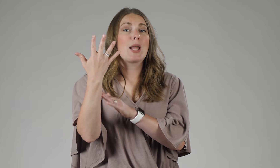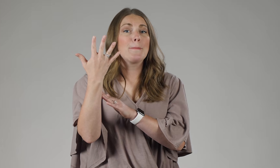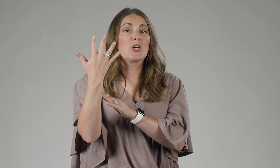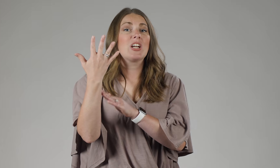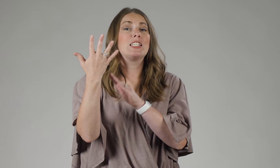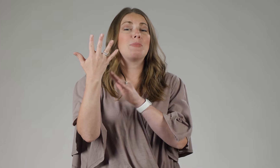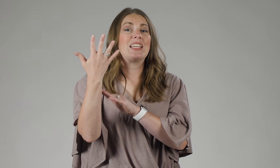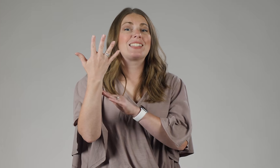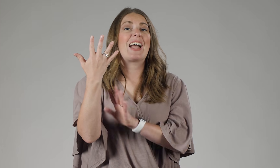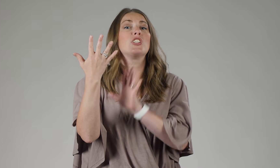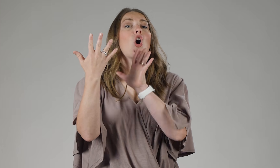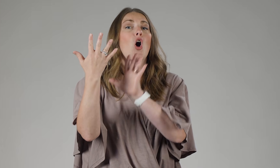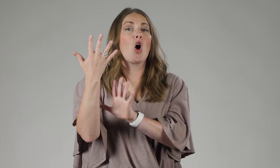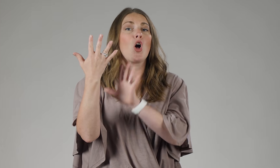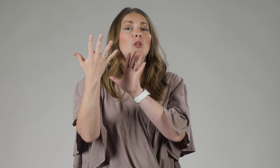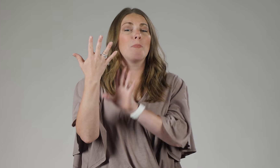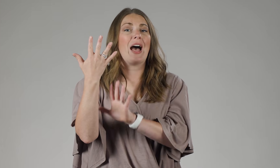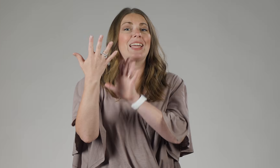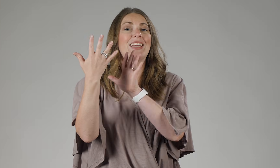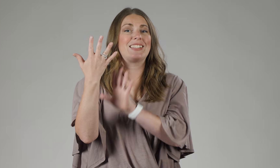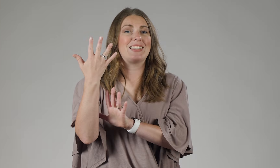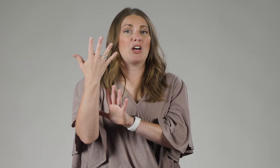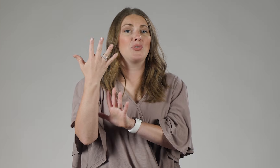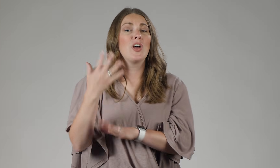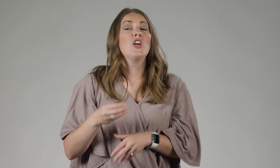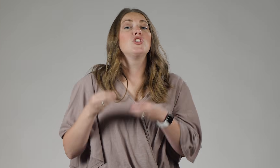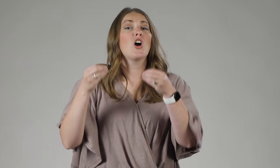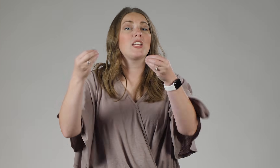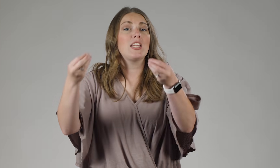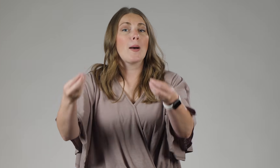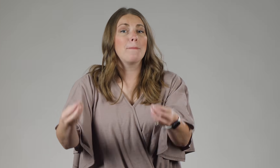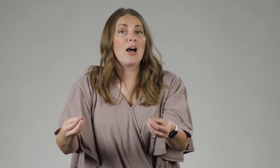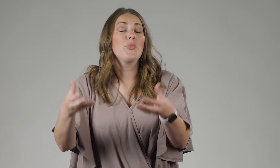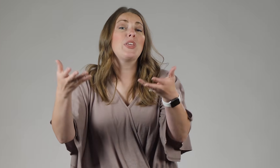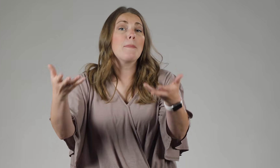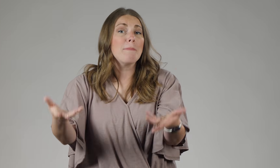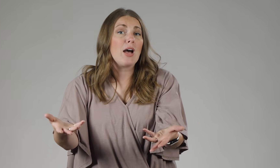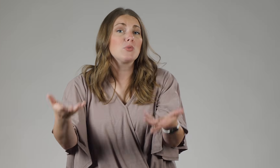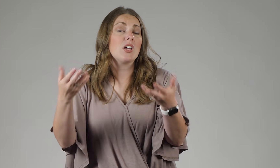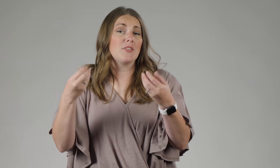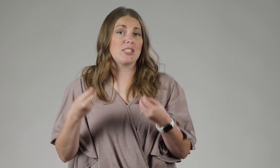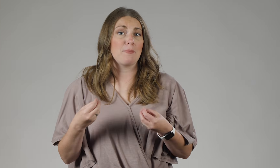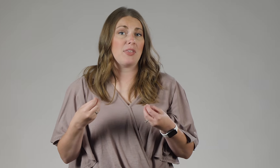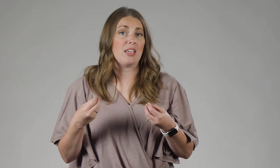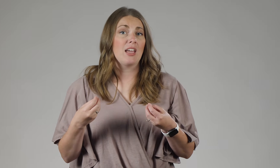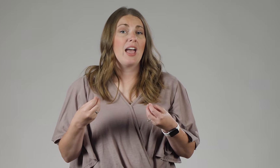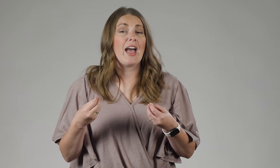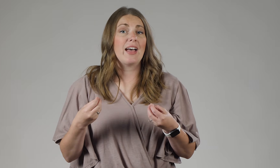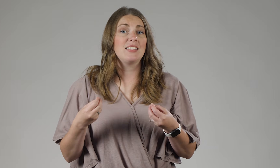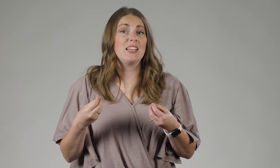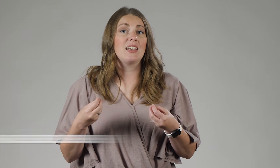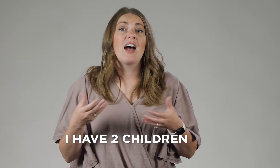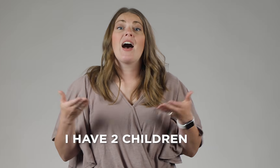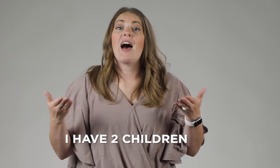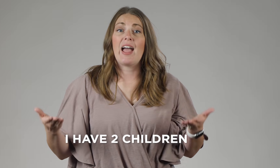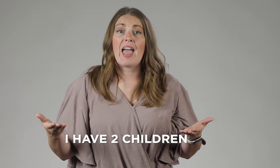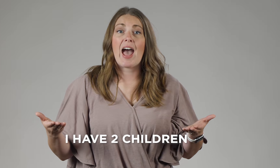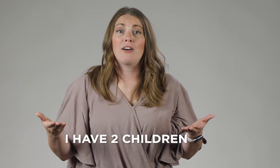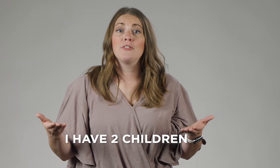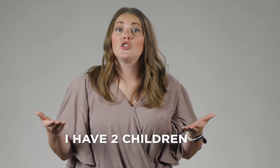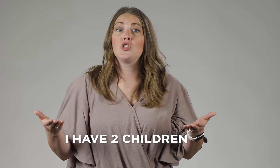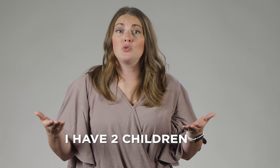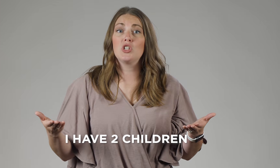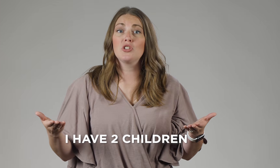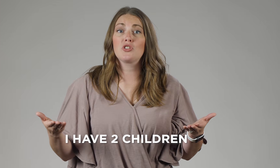number is being signed all by itself talking about the amount of something as in I have two children,